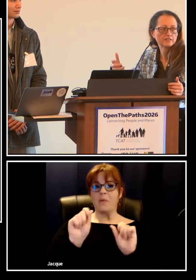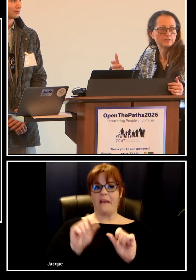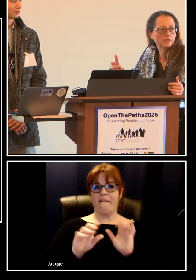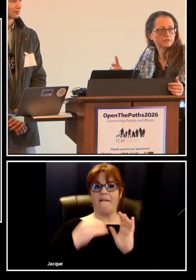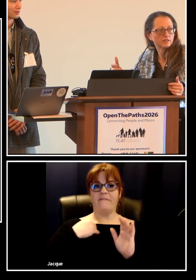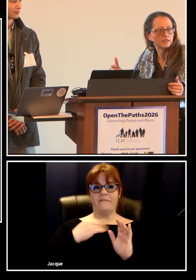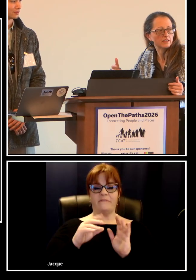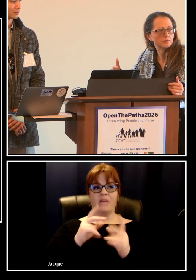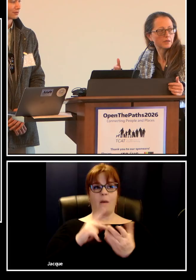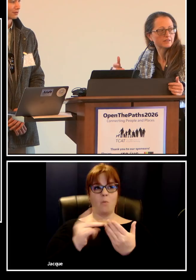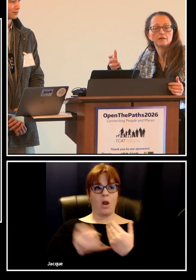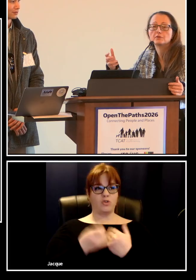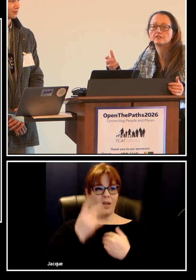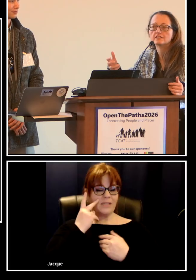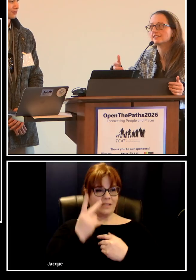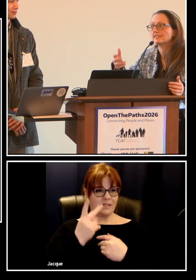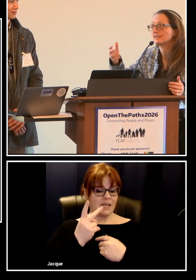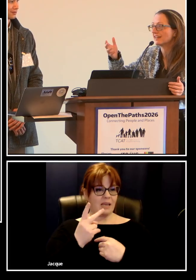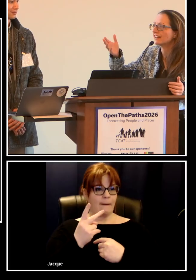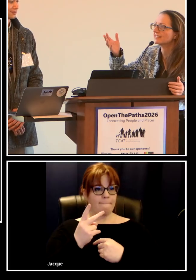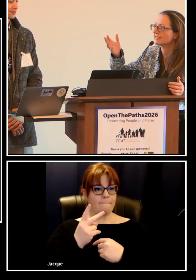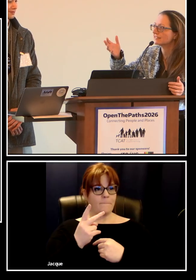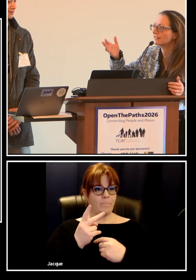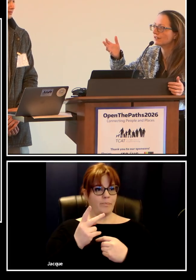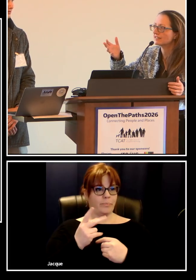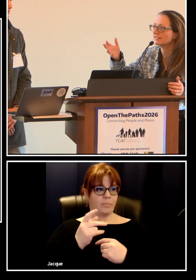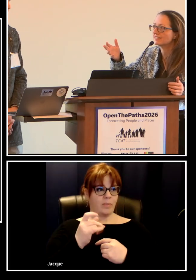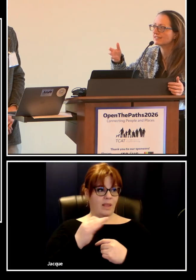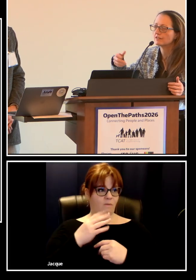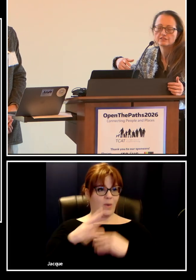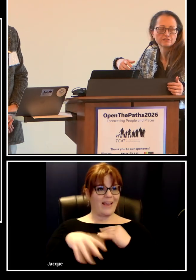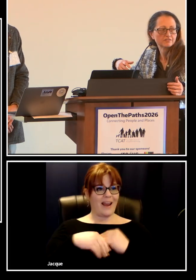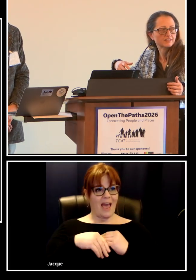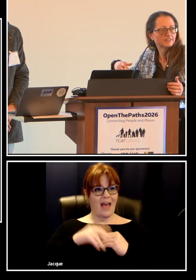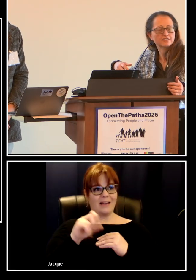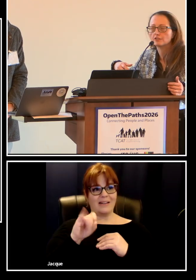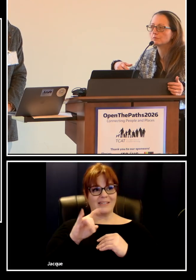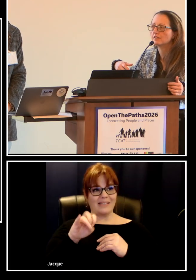see whether that imp that project, let's say adding a sidewalk and across a curb